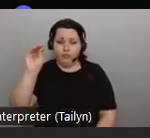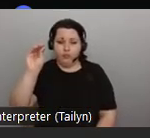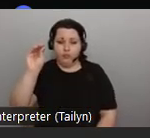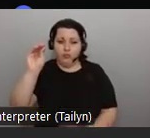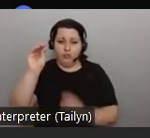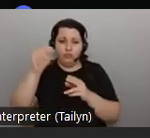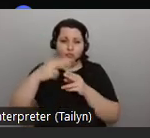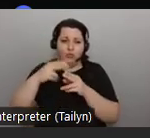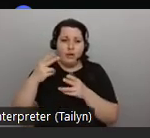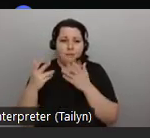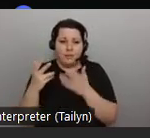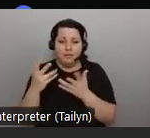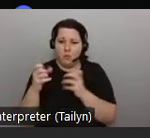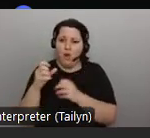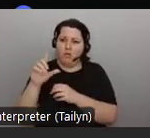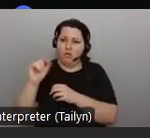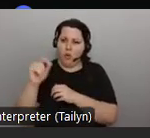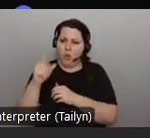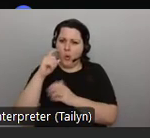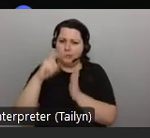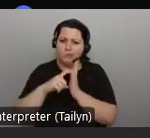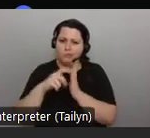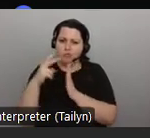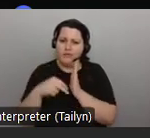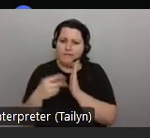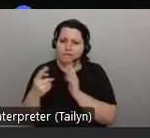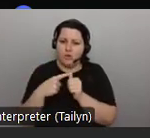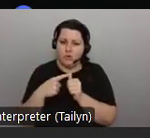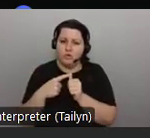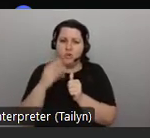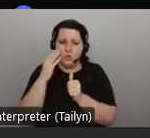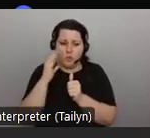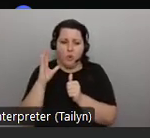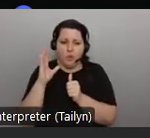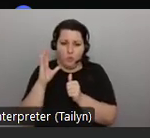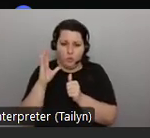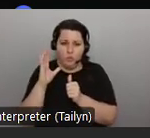that's more than just text unfortunately, but if for whatever reason, like I added our logo here, for lack of a